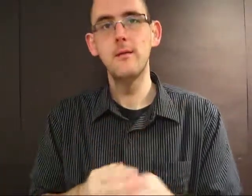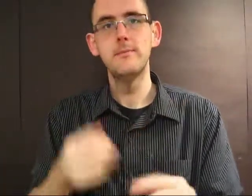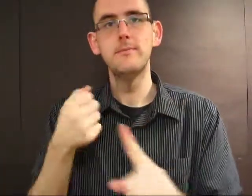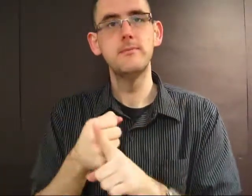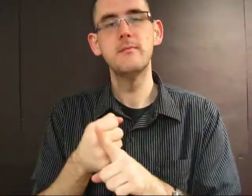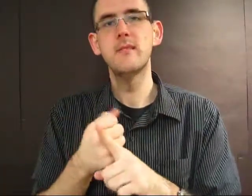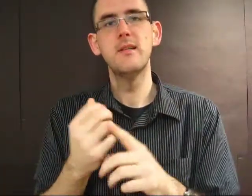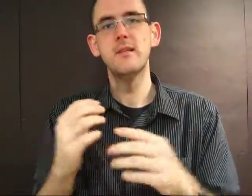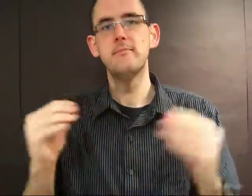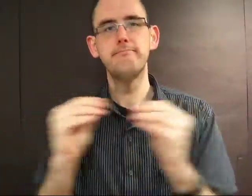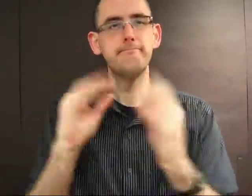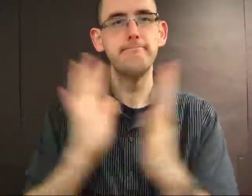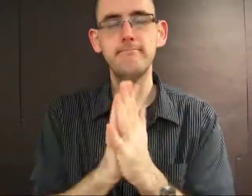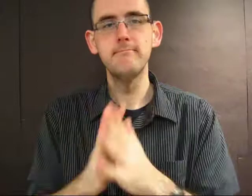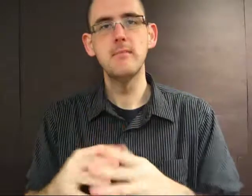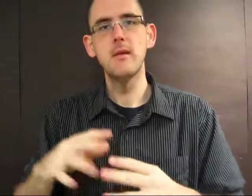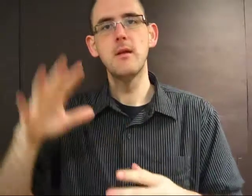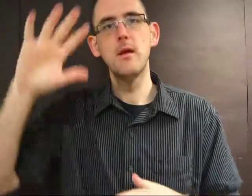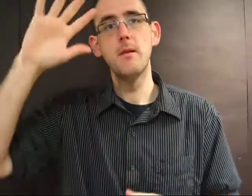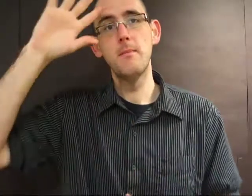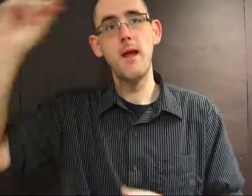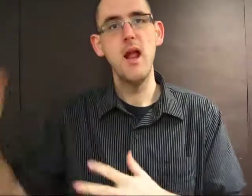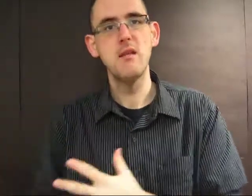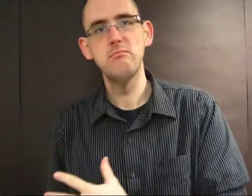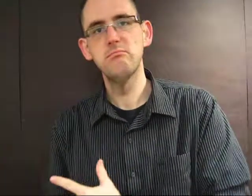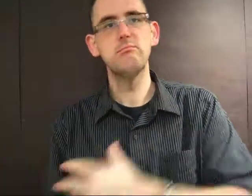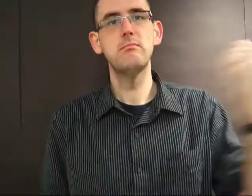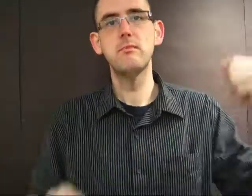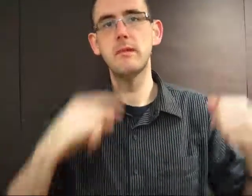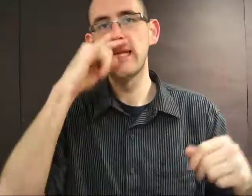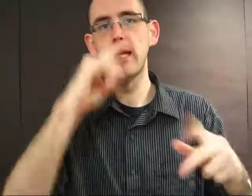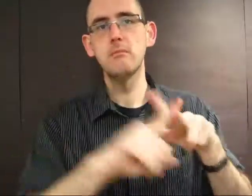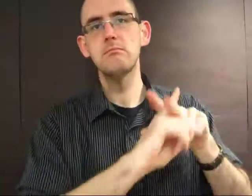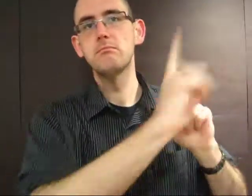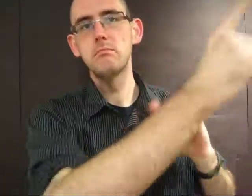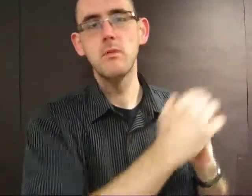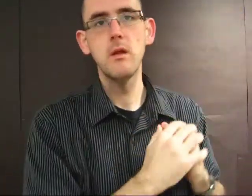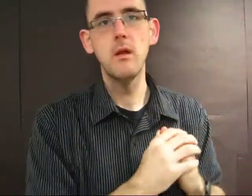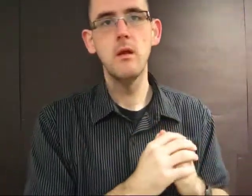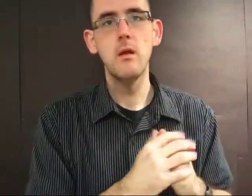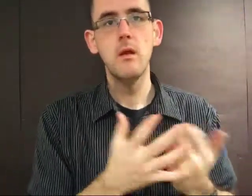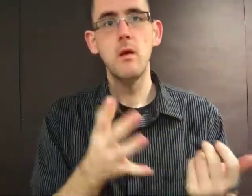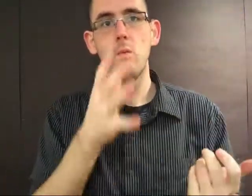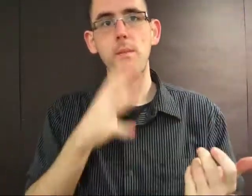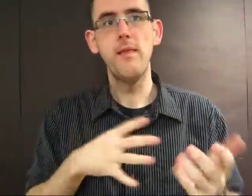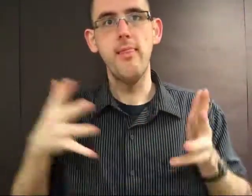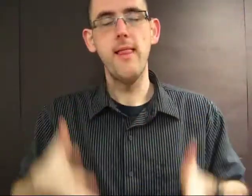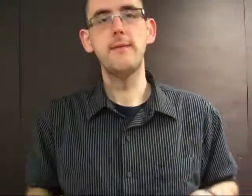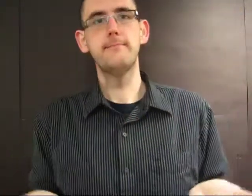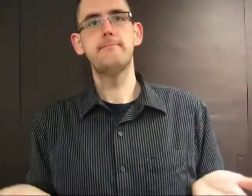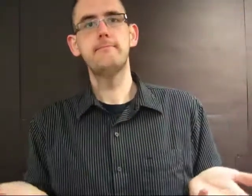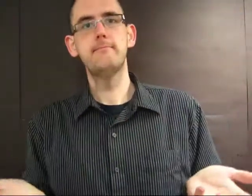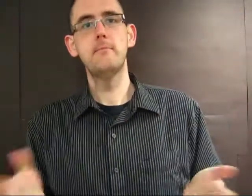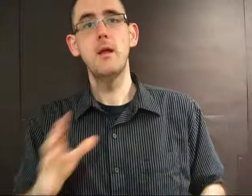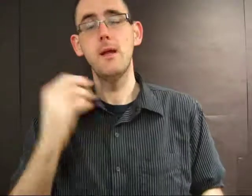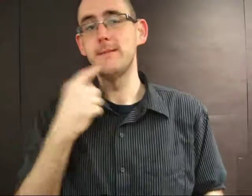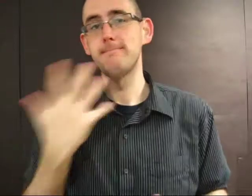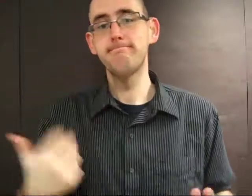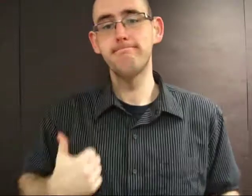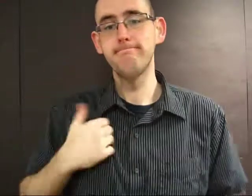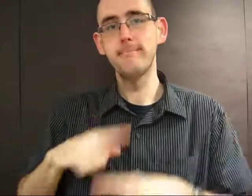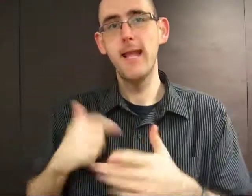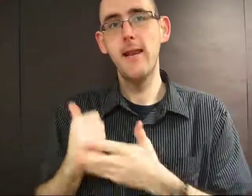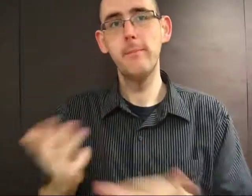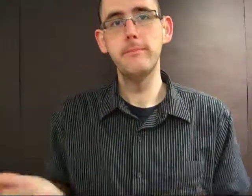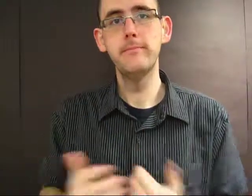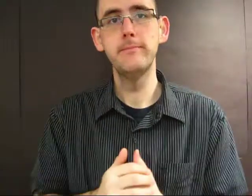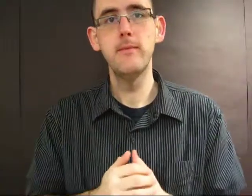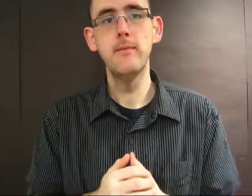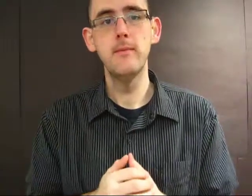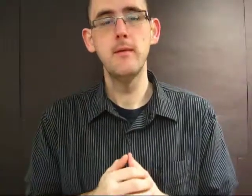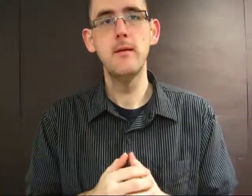The relationship ends abruptly and badly, and her fiancee leaves with the kid. The company refuses to offer her any help.